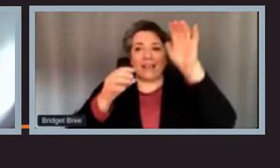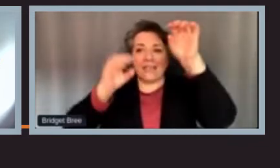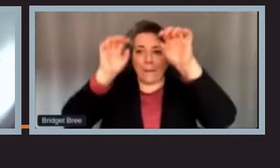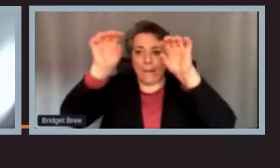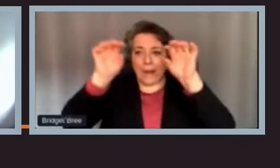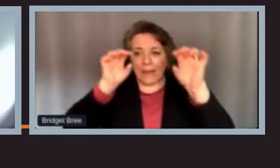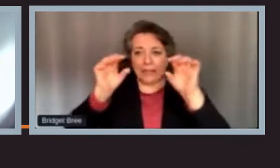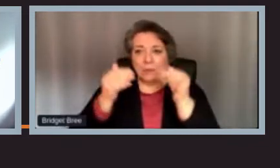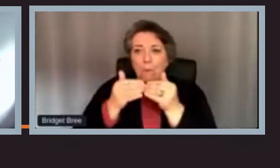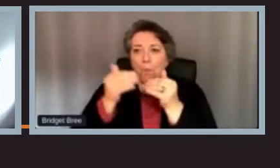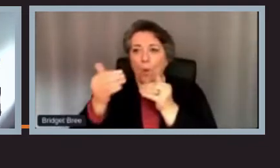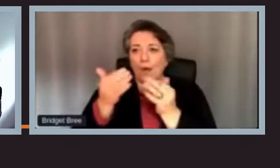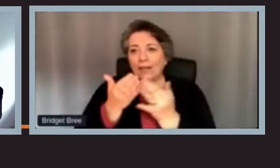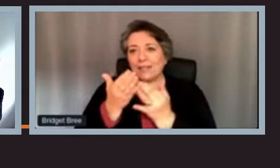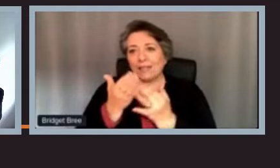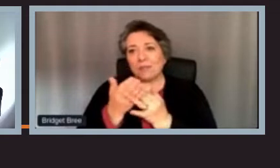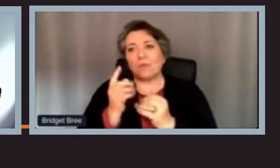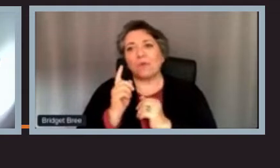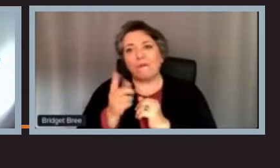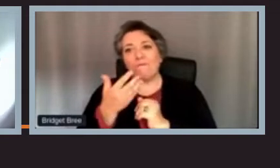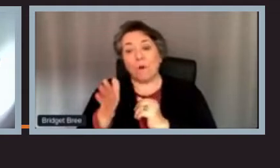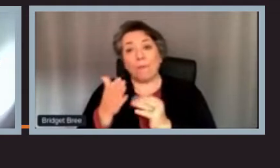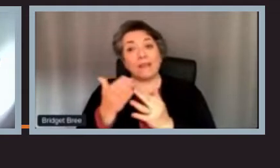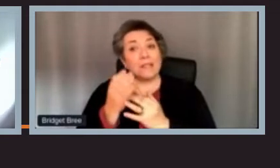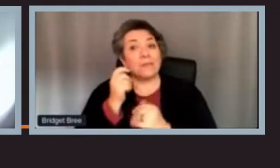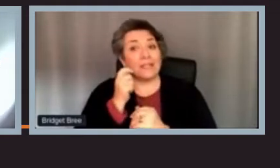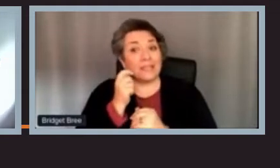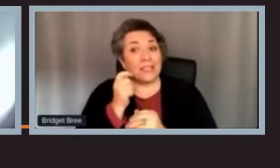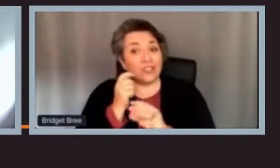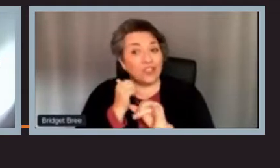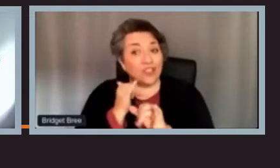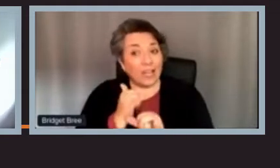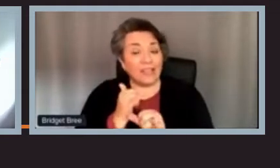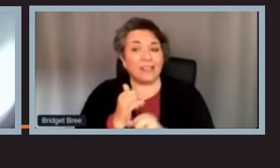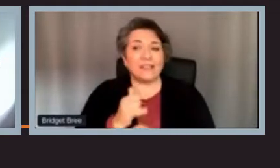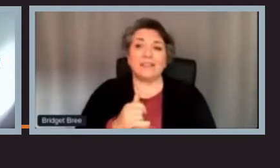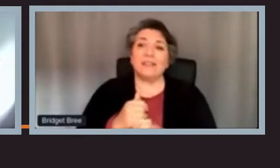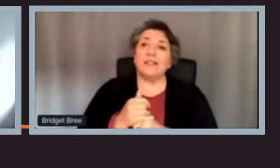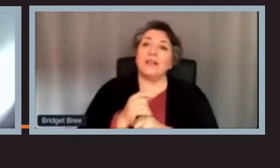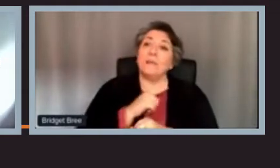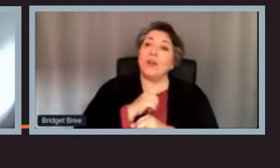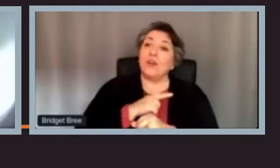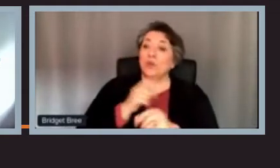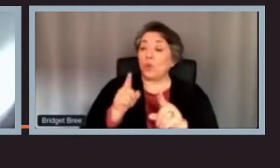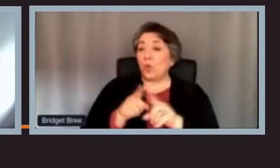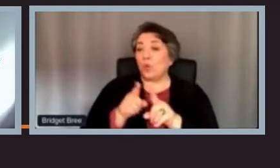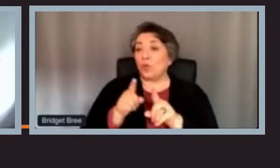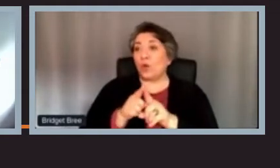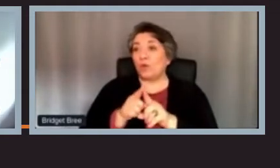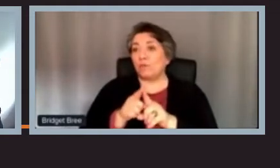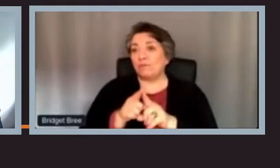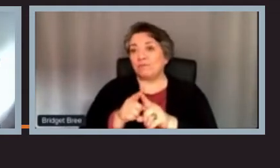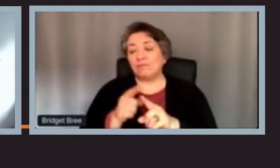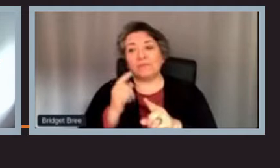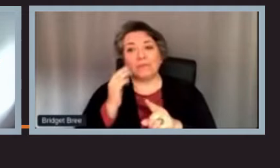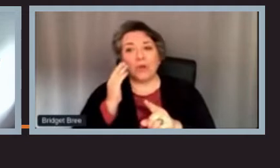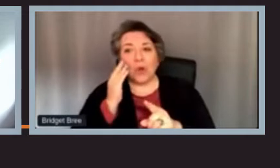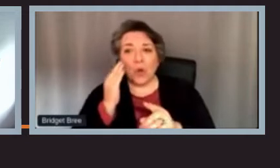It’s also proved an interesting conversation starter. In a world of hybrid meetings we often see when people share their screens the accessibility